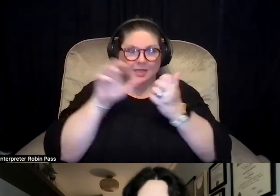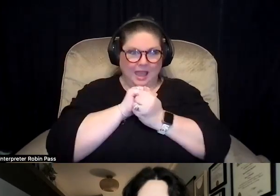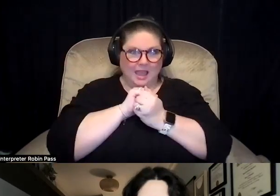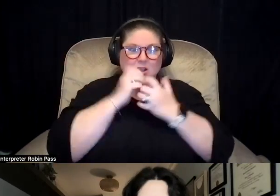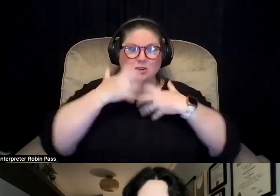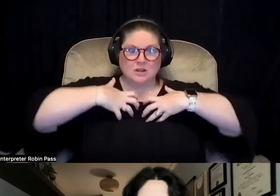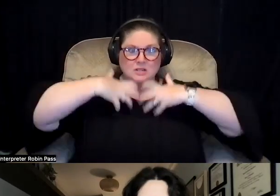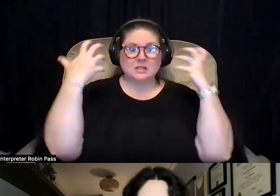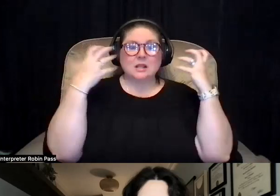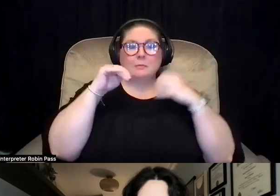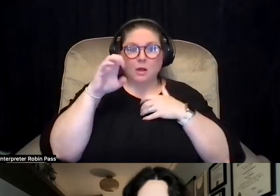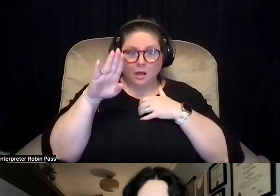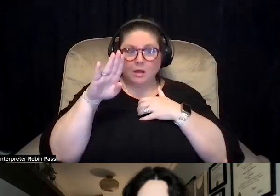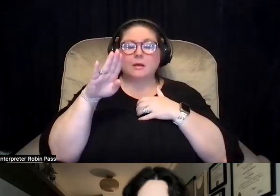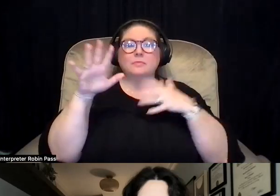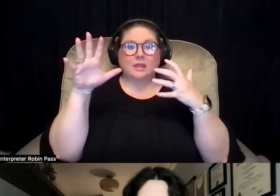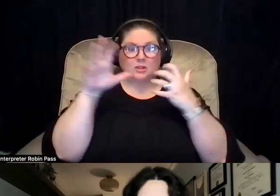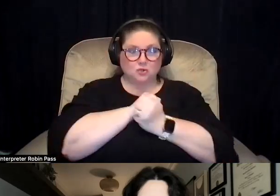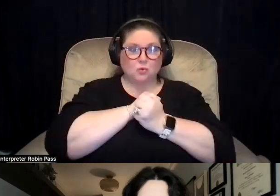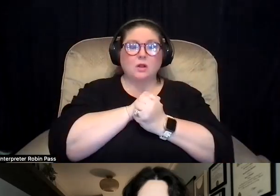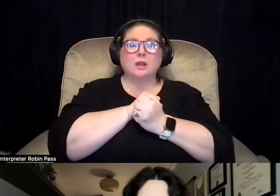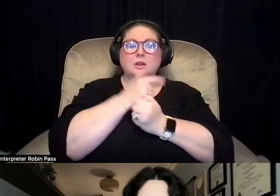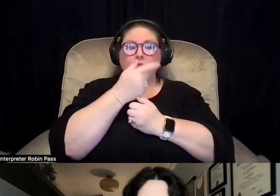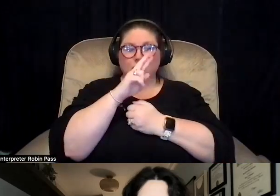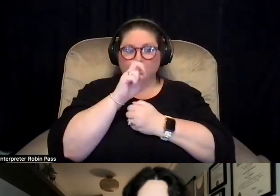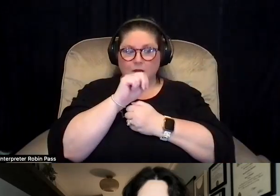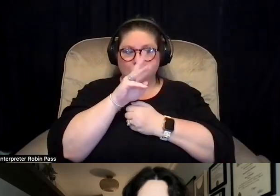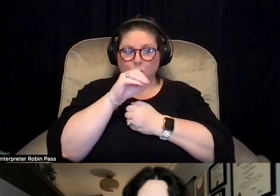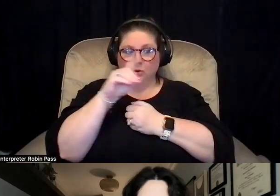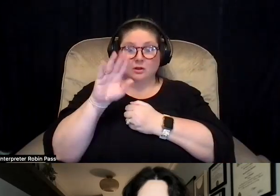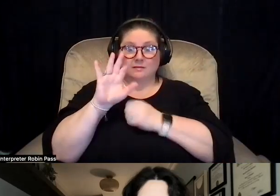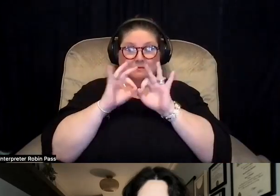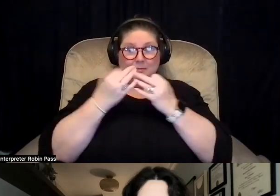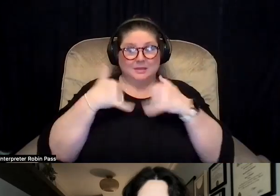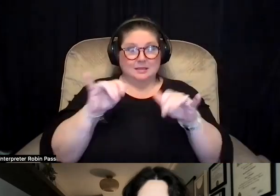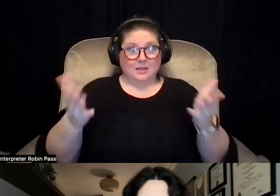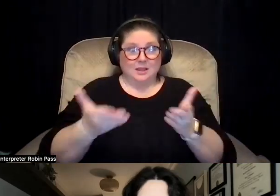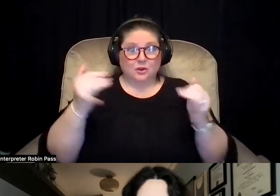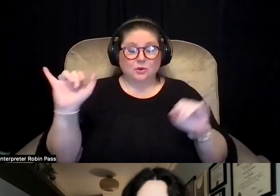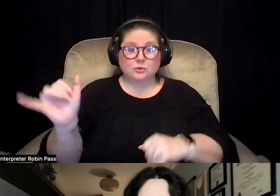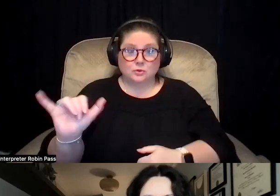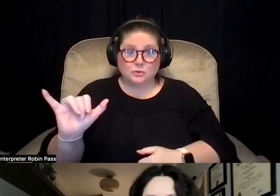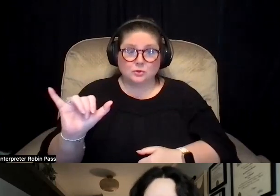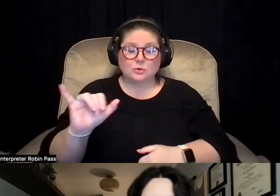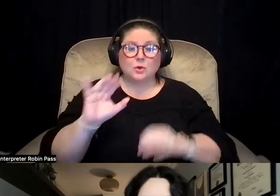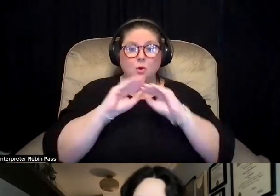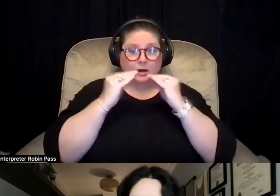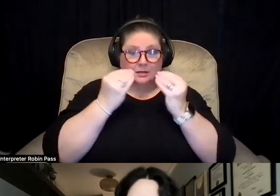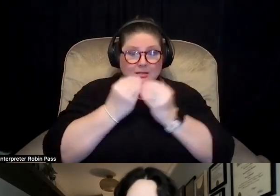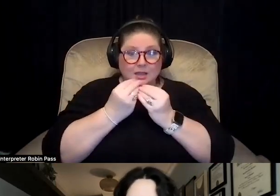are still huge too and the organizations and institutions that were complicit